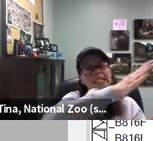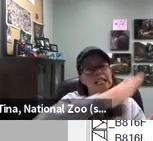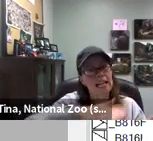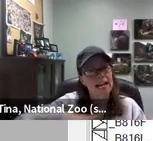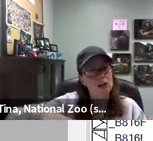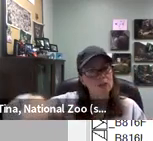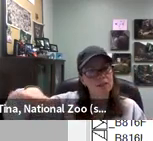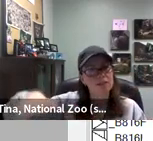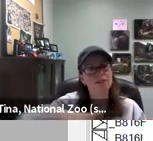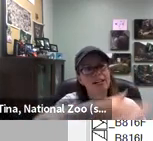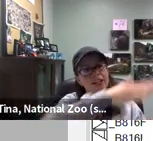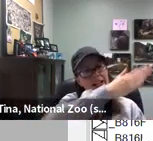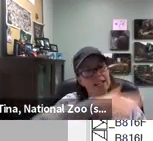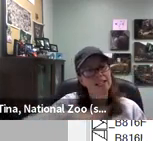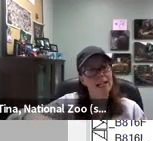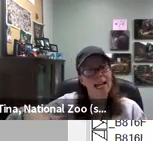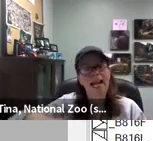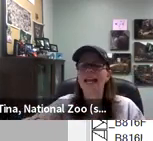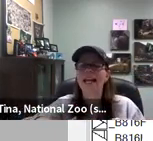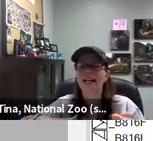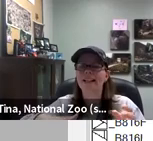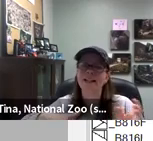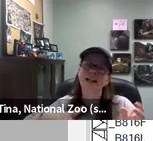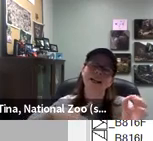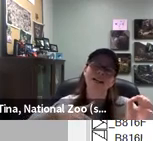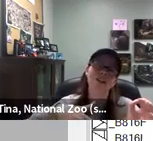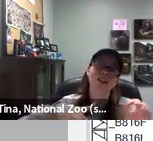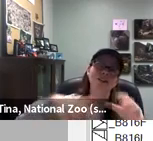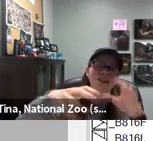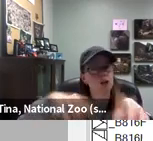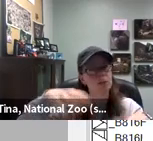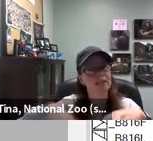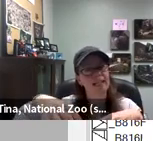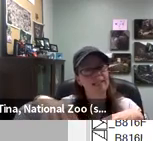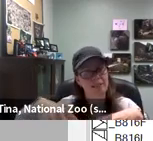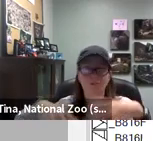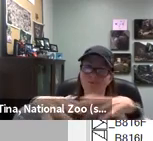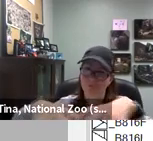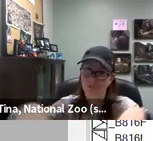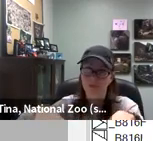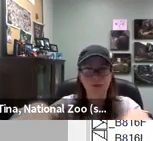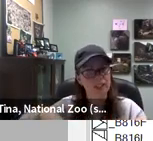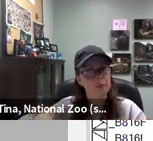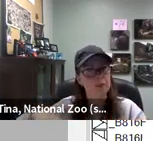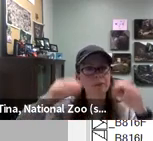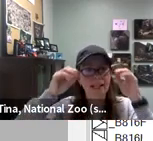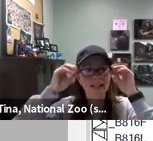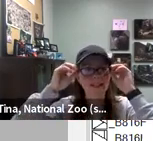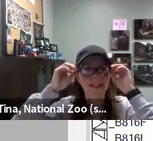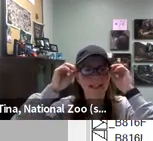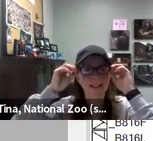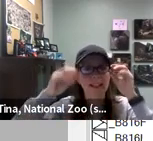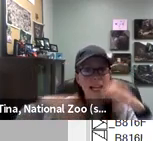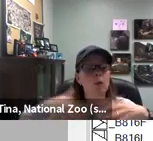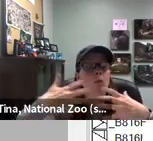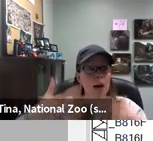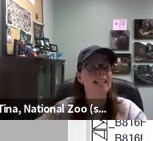dug out little area. You plant-